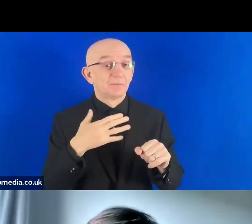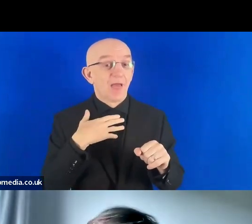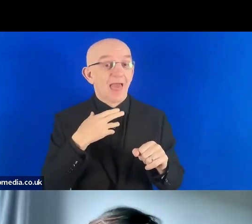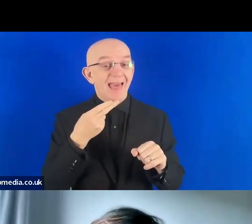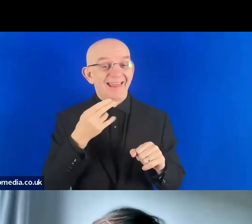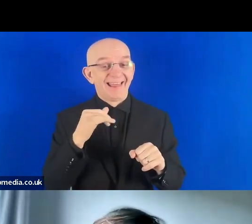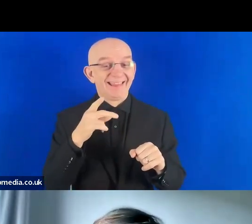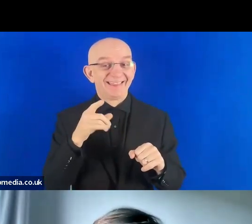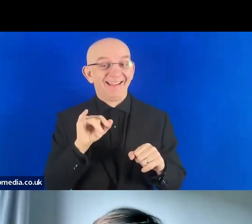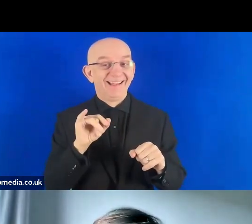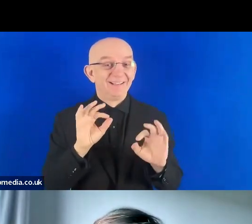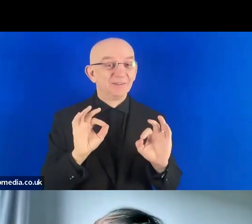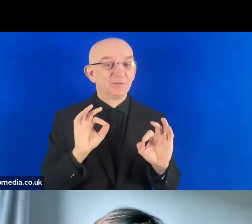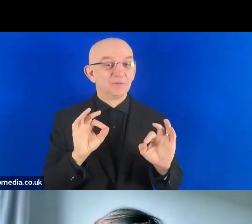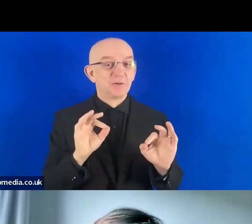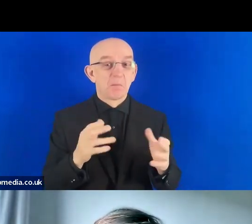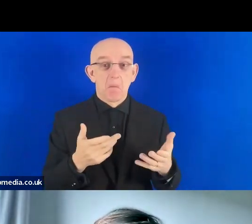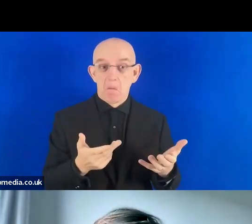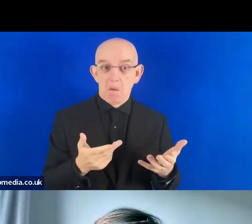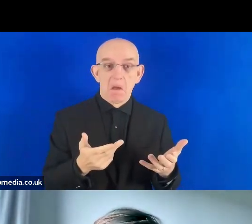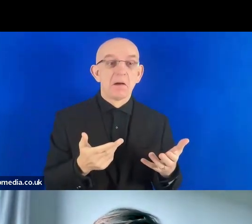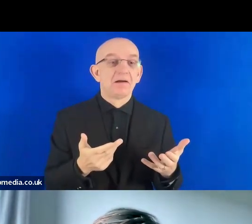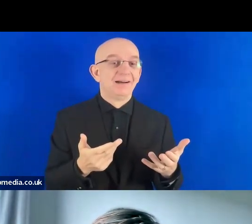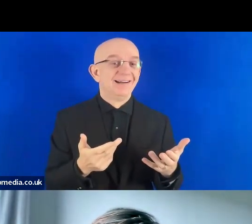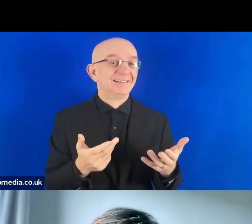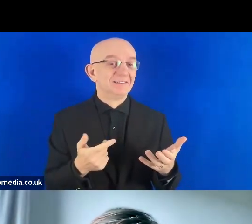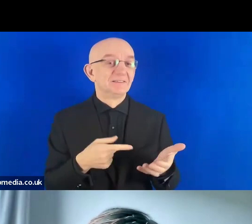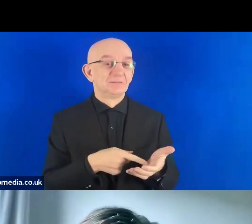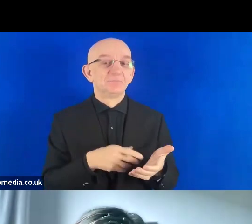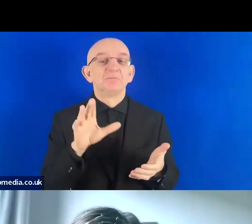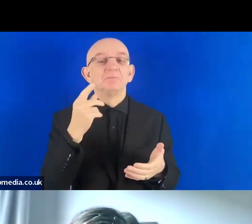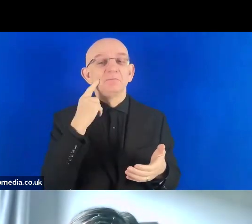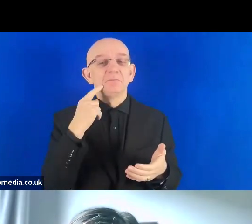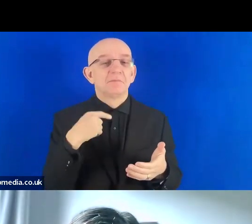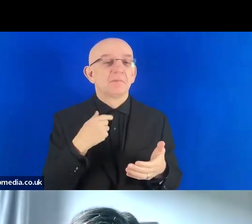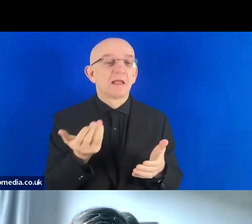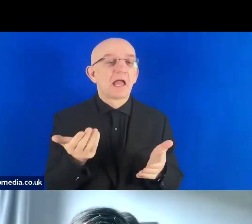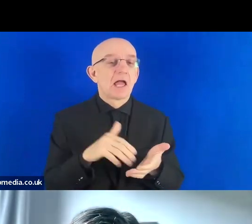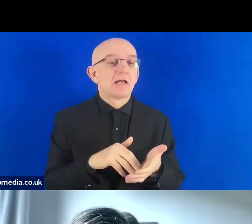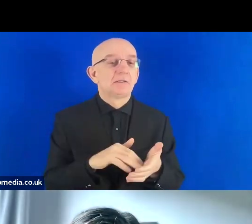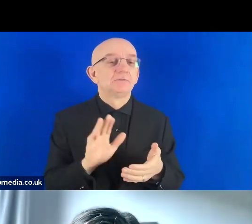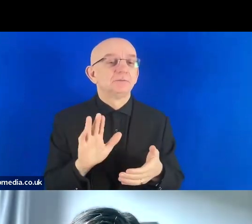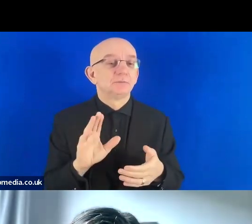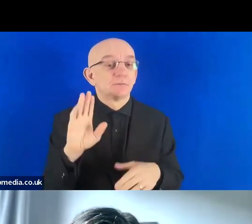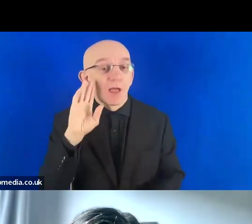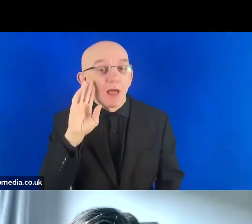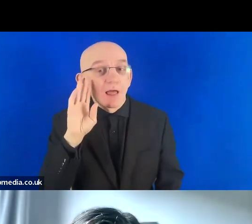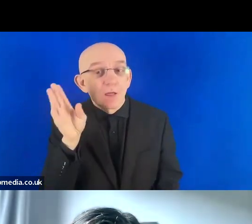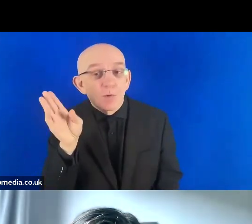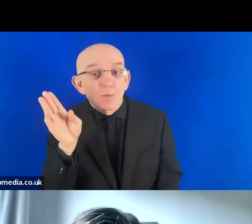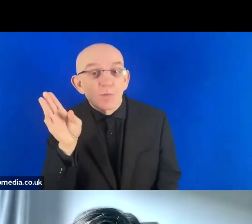Okay, I'm going to try again. Namaste. Subgoal.